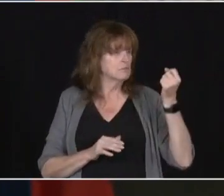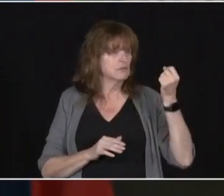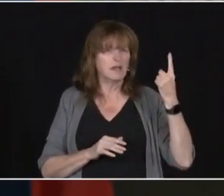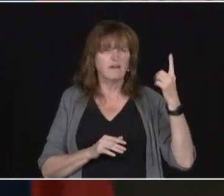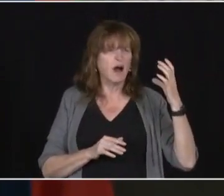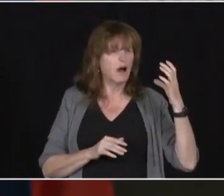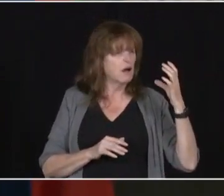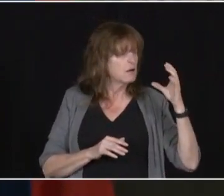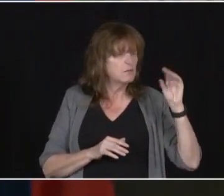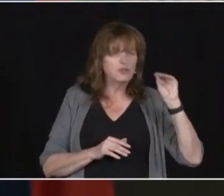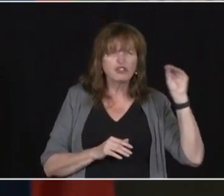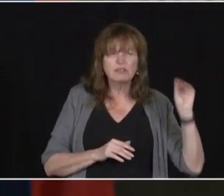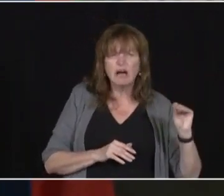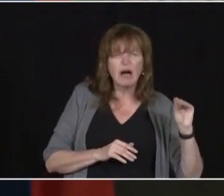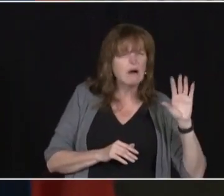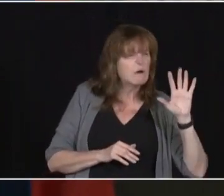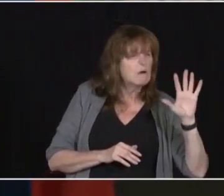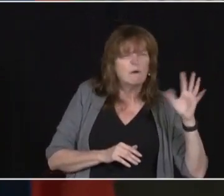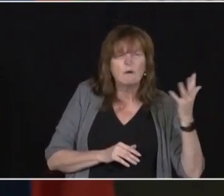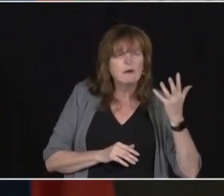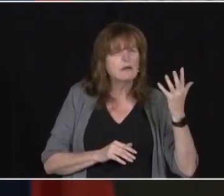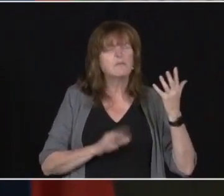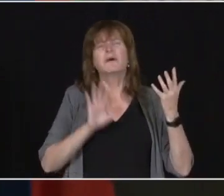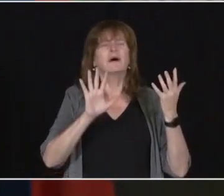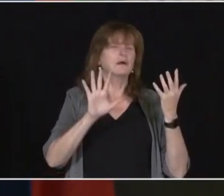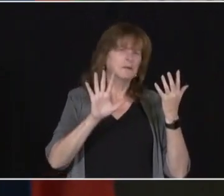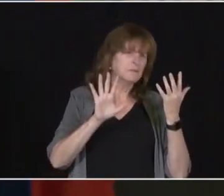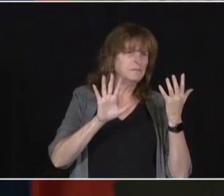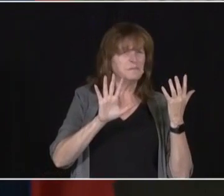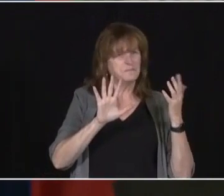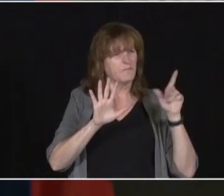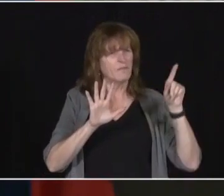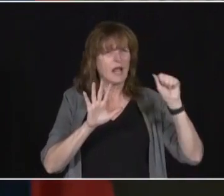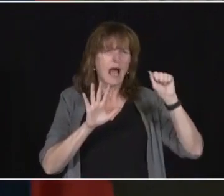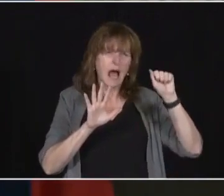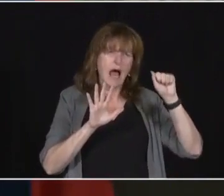I was talking to Premier Kenny yesterday, it's just getting people on board to utilize it